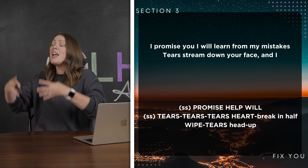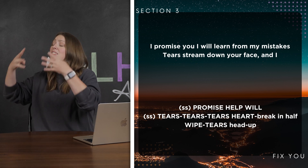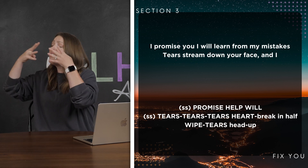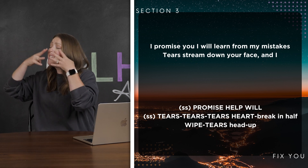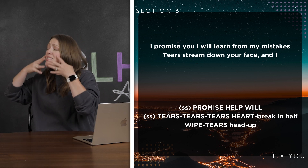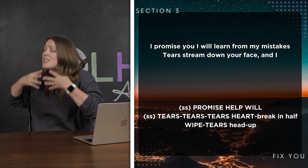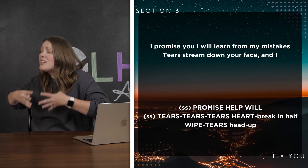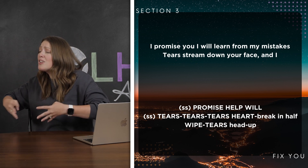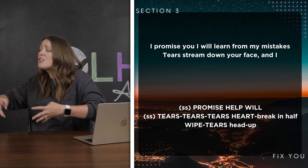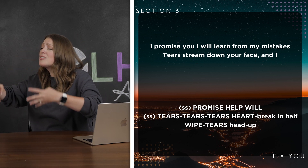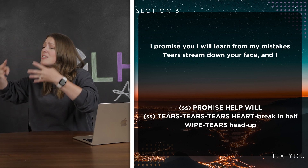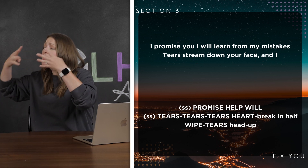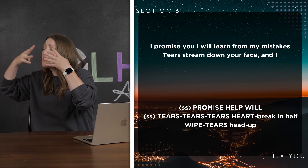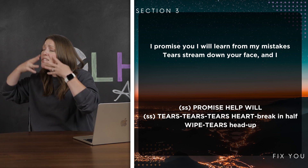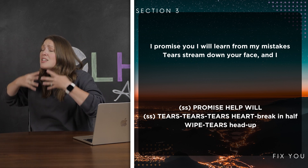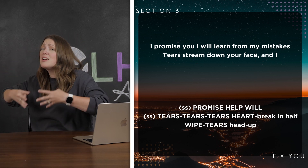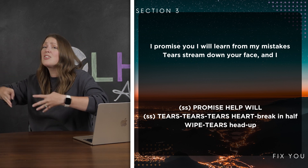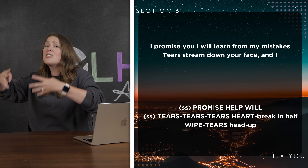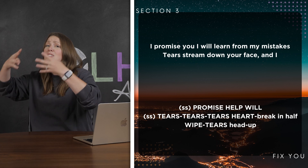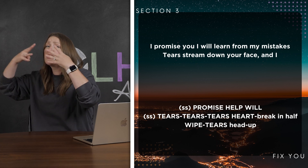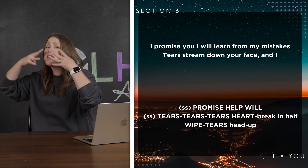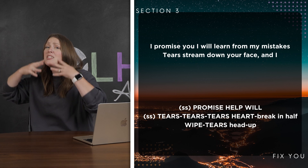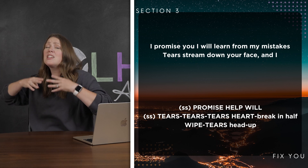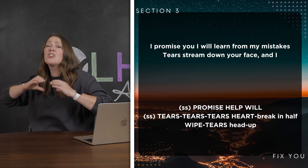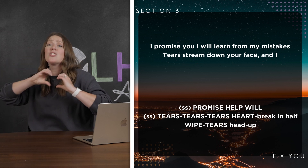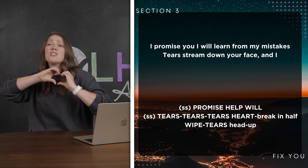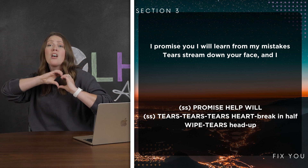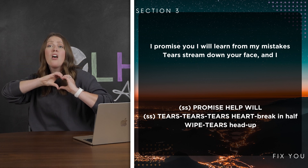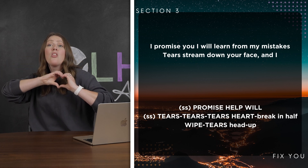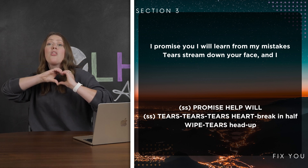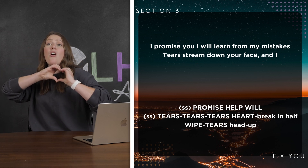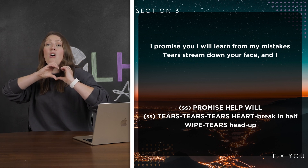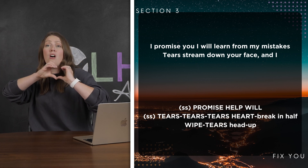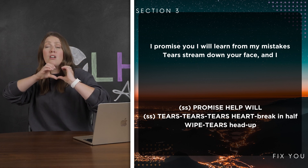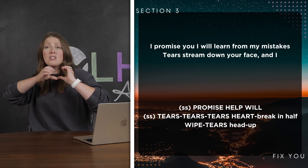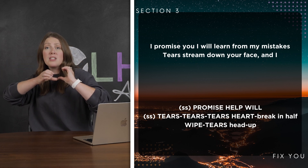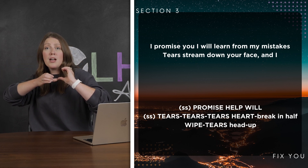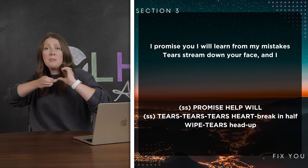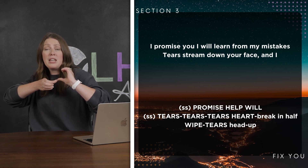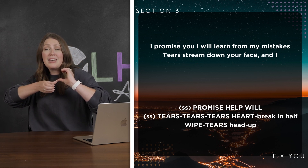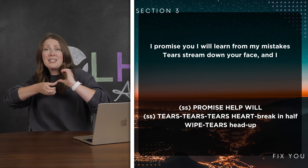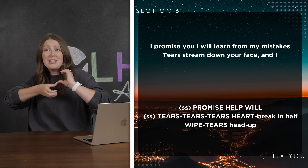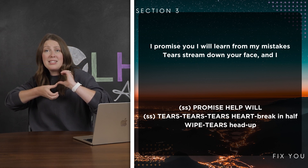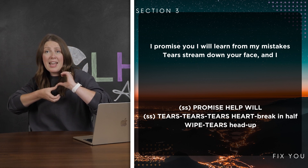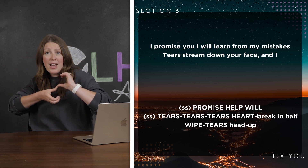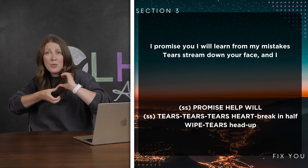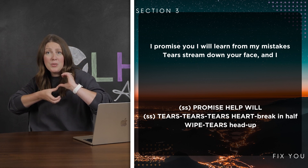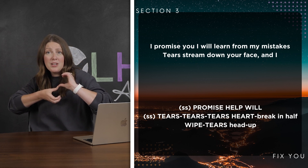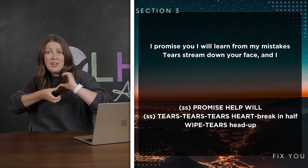and then the TEARS-TEARS the heart coming down.